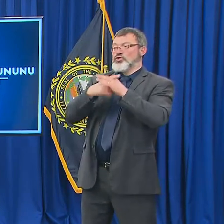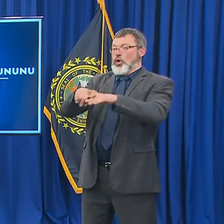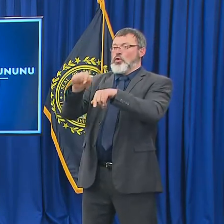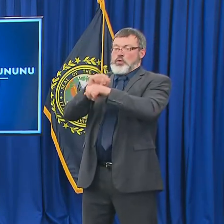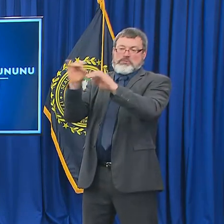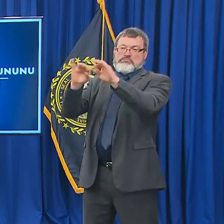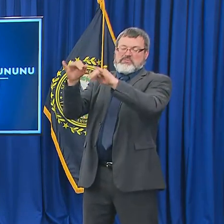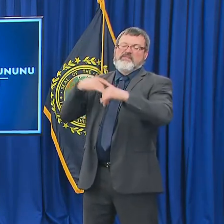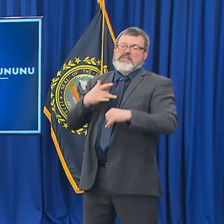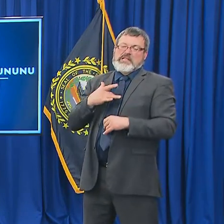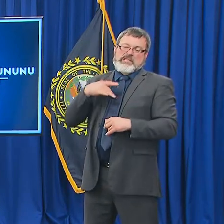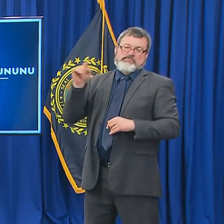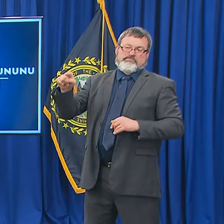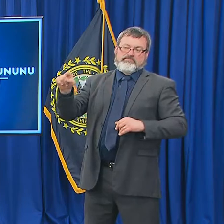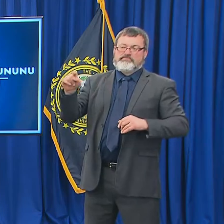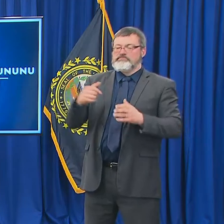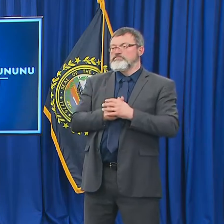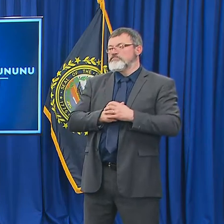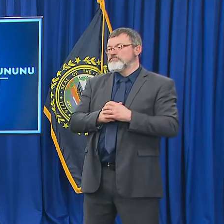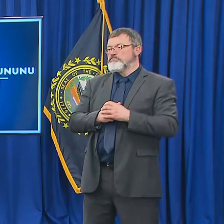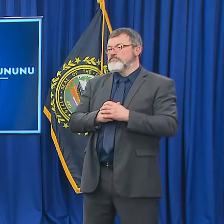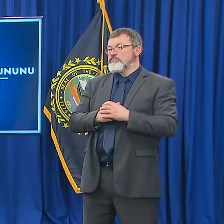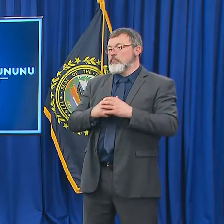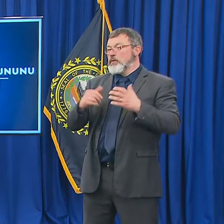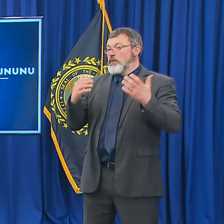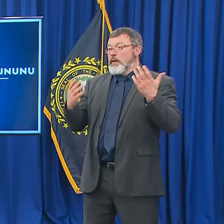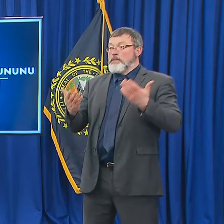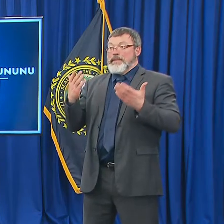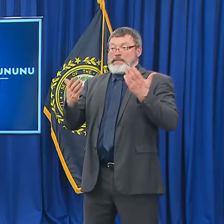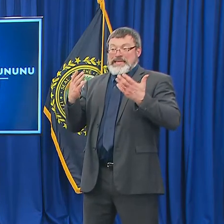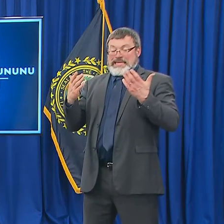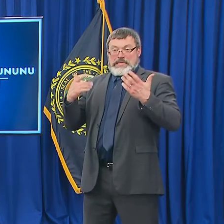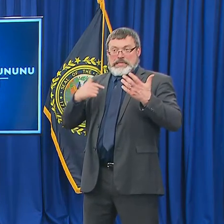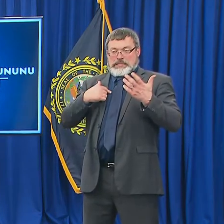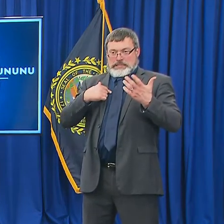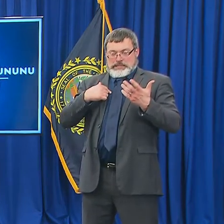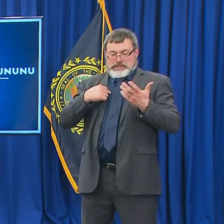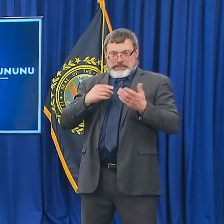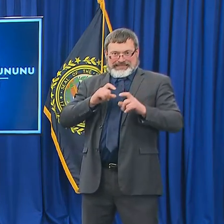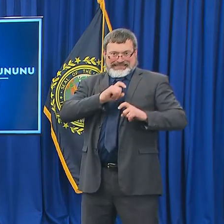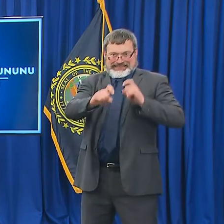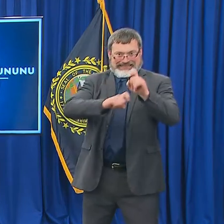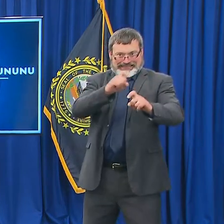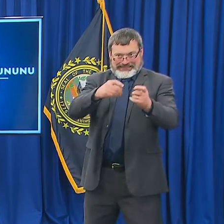town that may have more than half of staff residents. I'll ask turn to Commissioner Schmidt to see if she